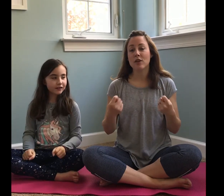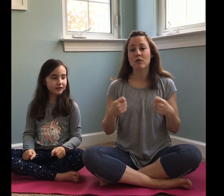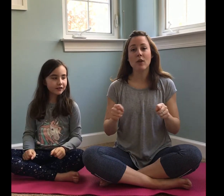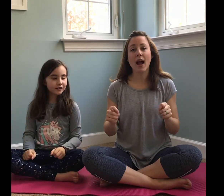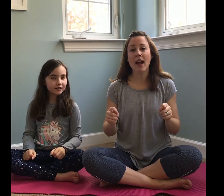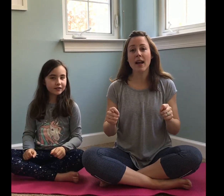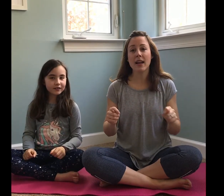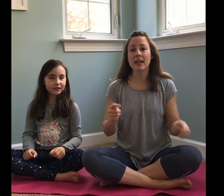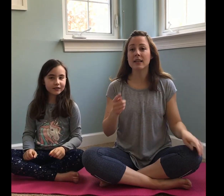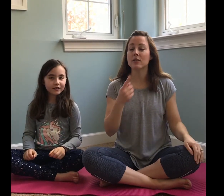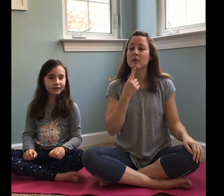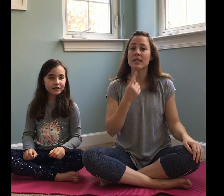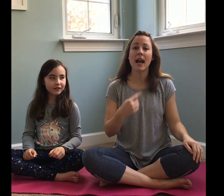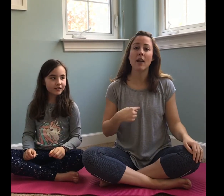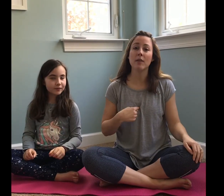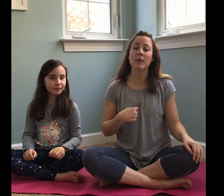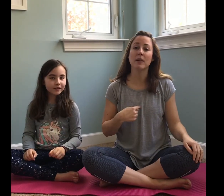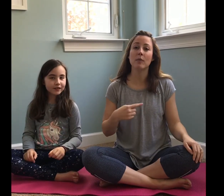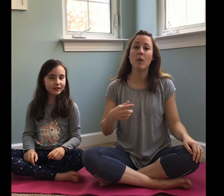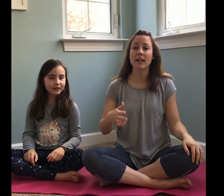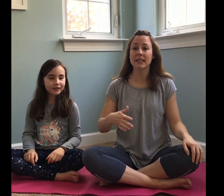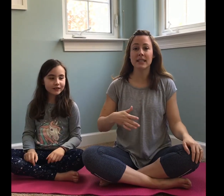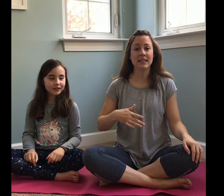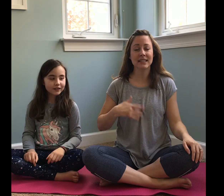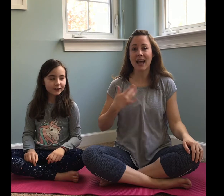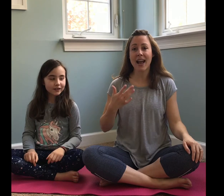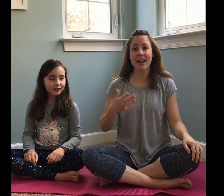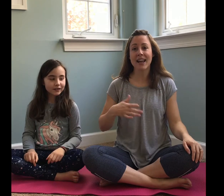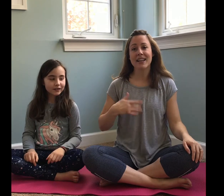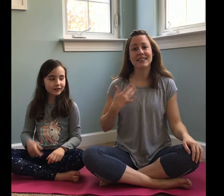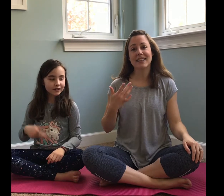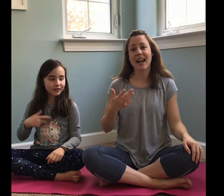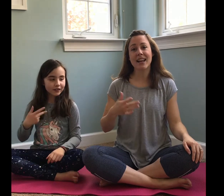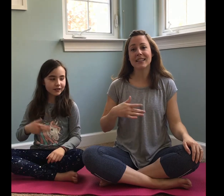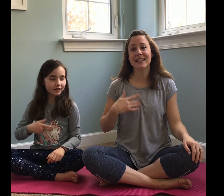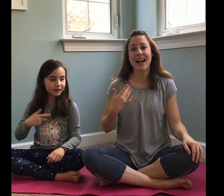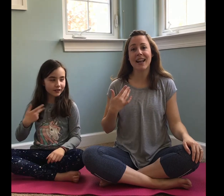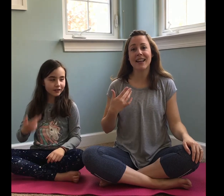try to tell me what's inside side side